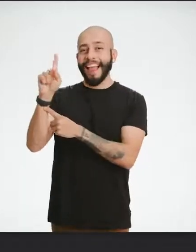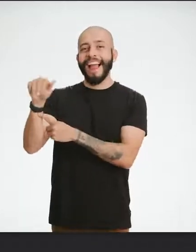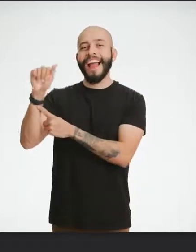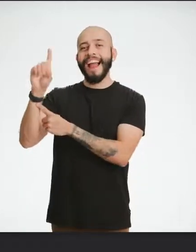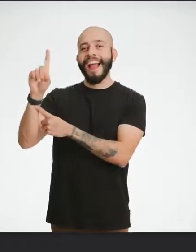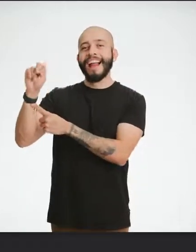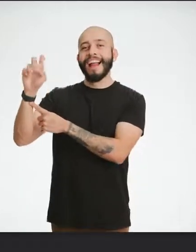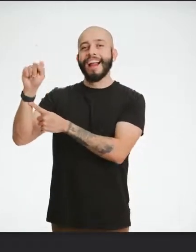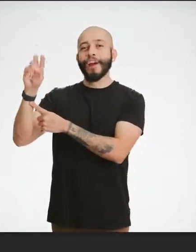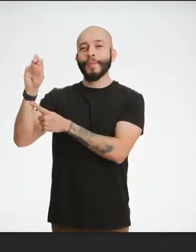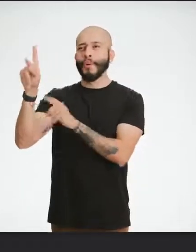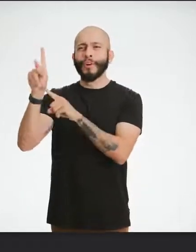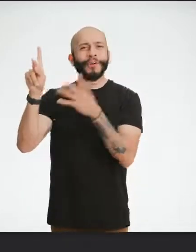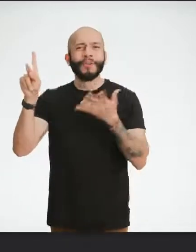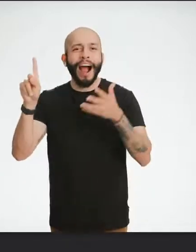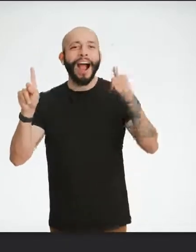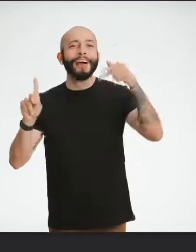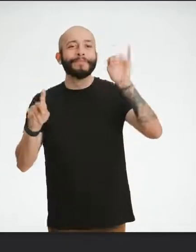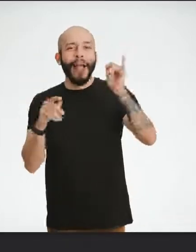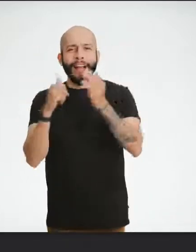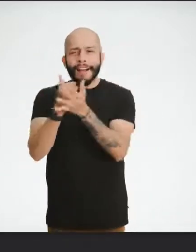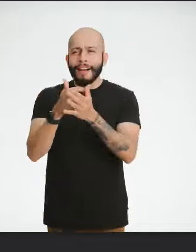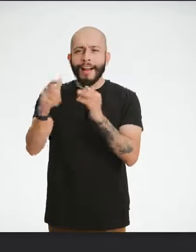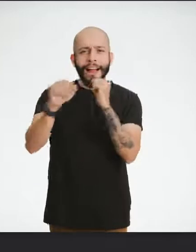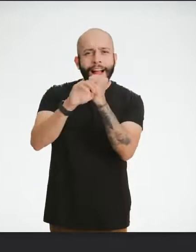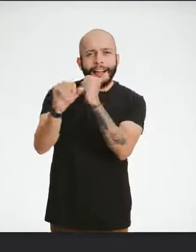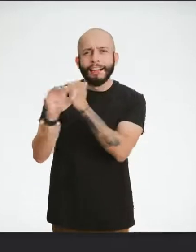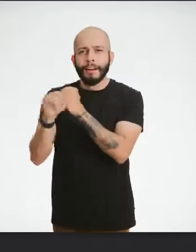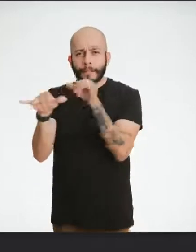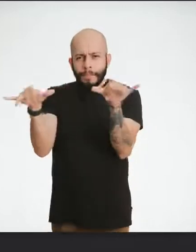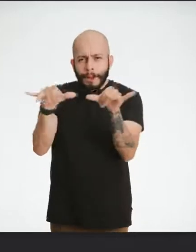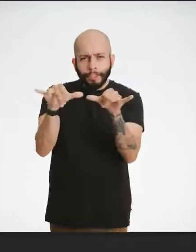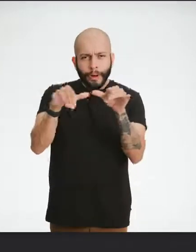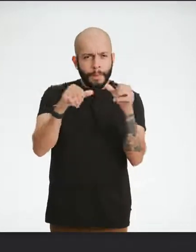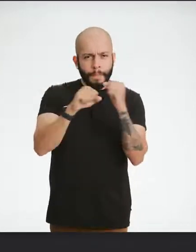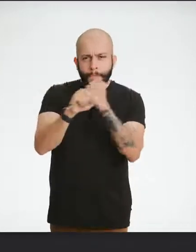It's an API that helps ad networks and advertisers measure the performance of campaigns without